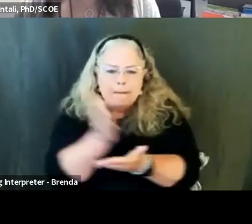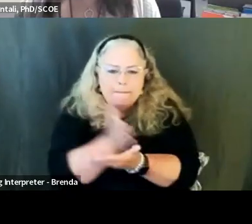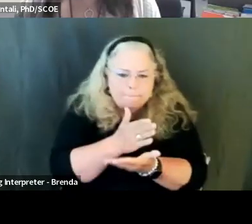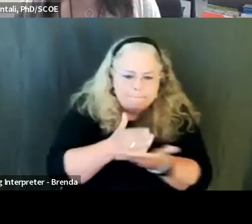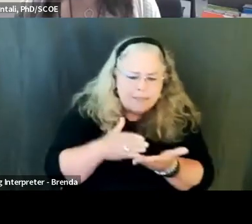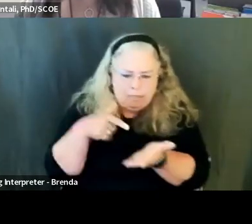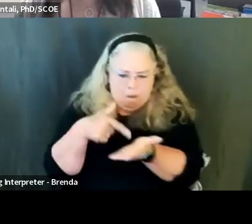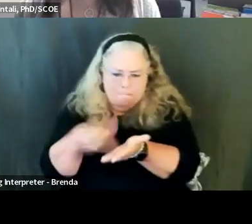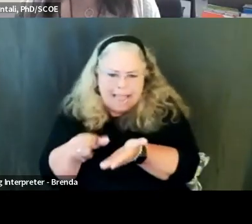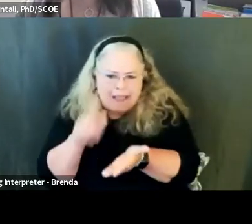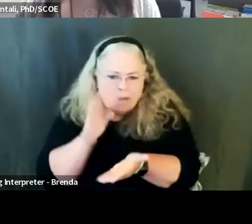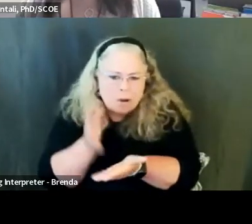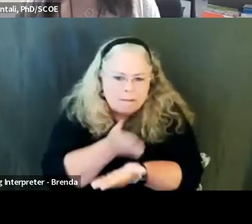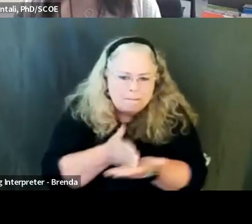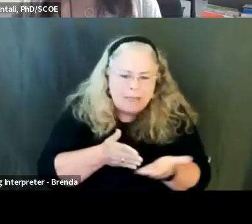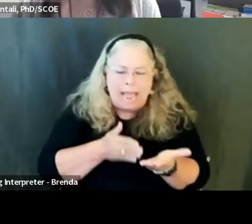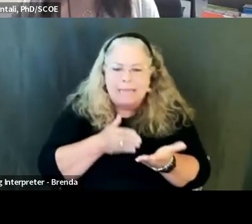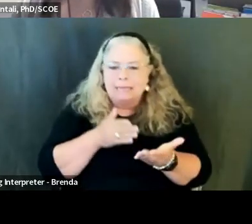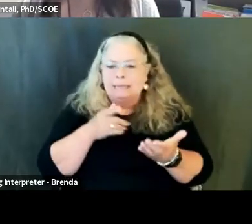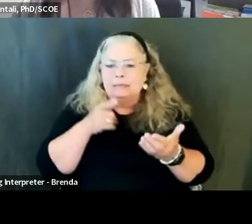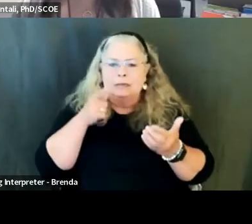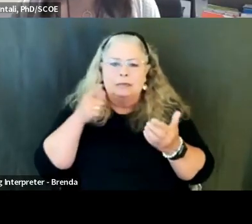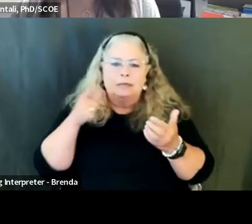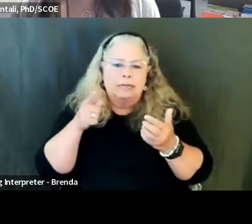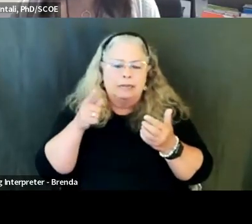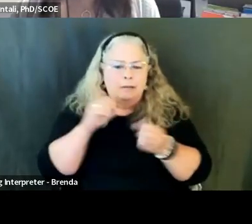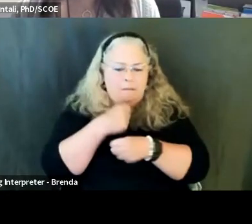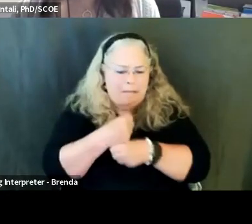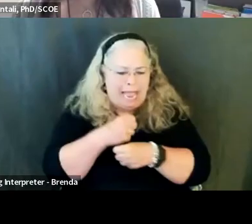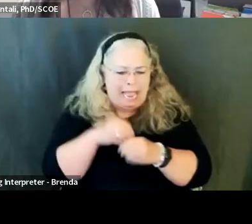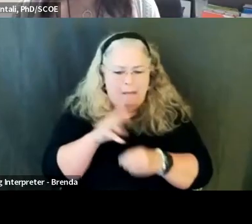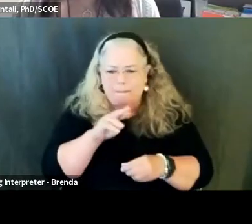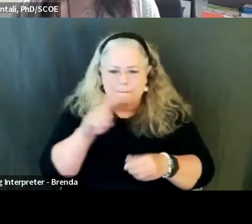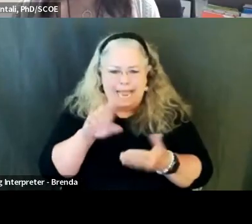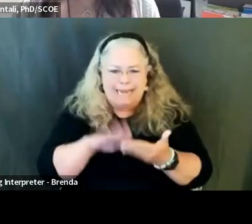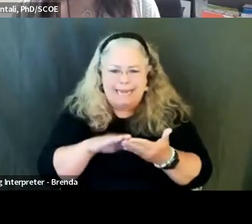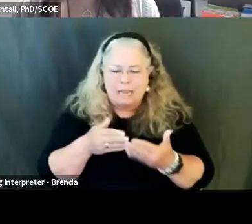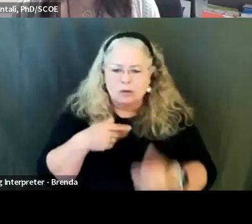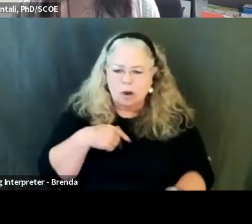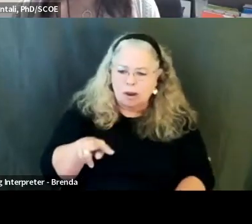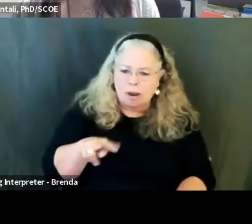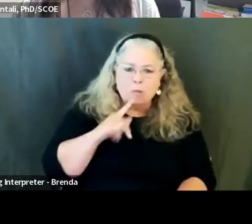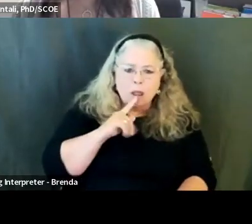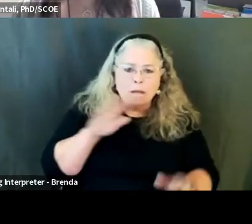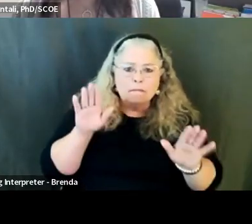mud pies and they've named their mud their mud kitchen. It's just been fabulous. And the one